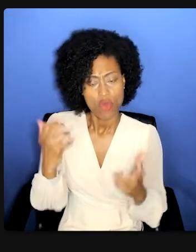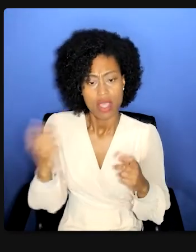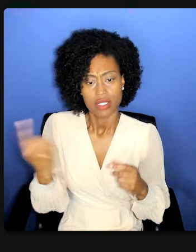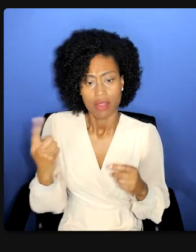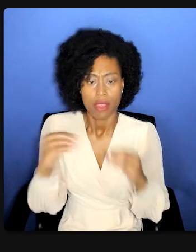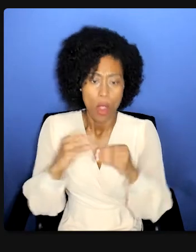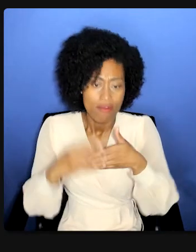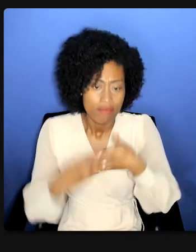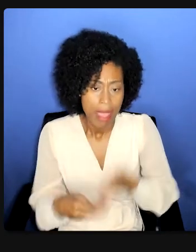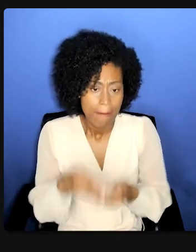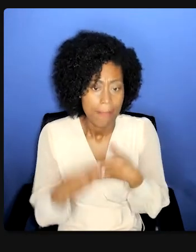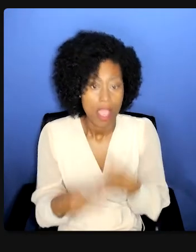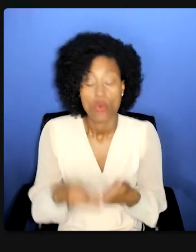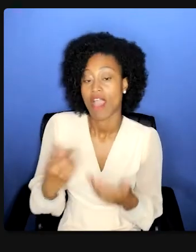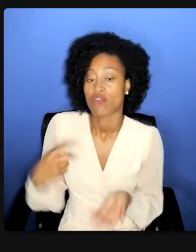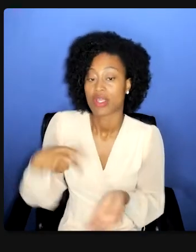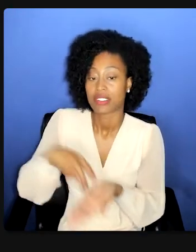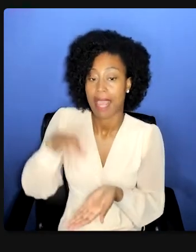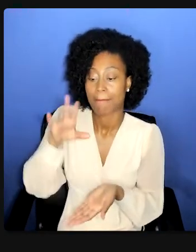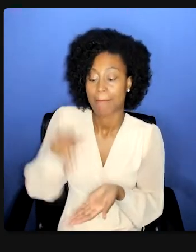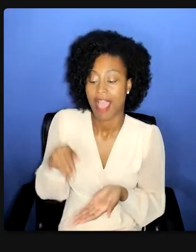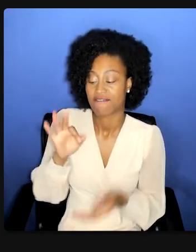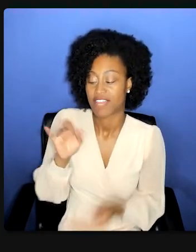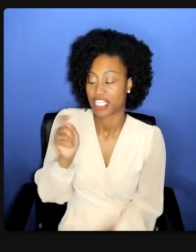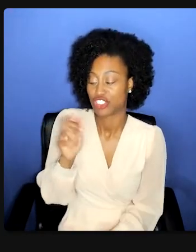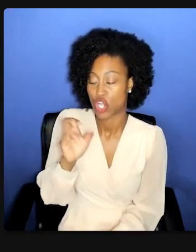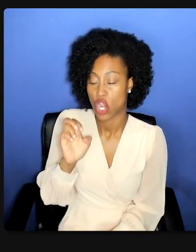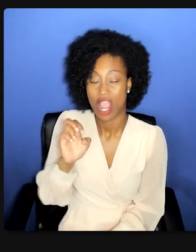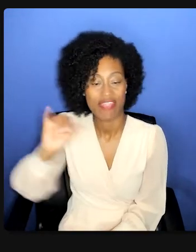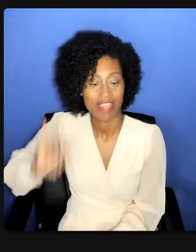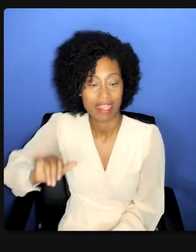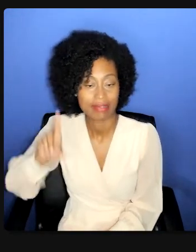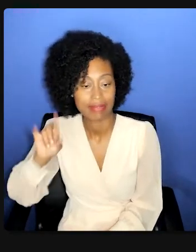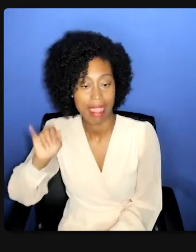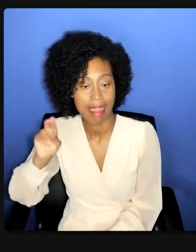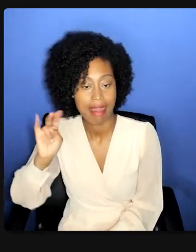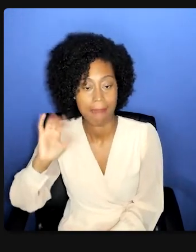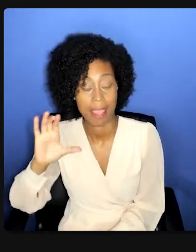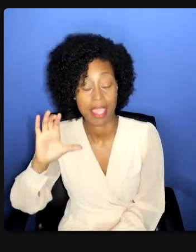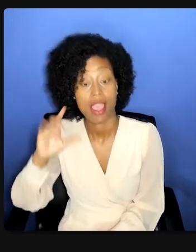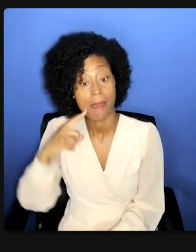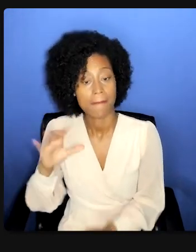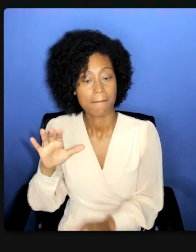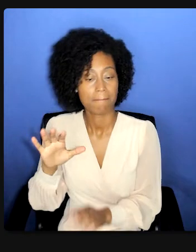we have this standing by feature, The dynamic standing by feature, that basically configures